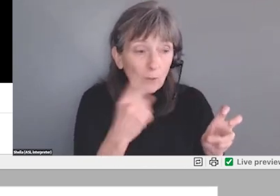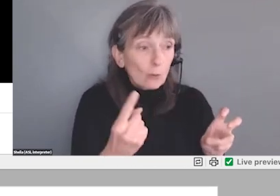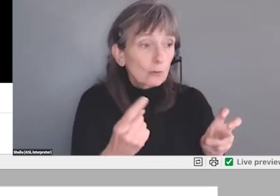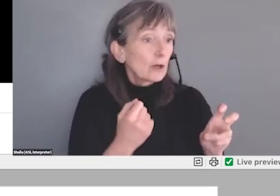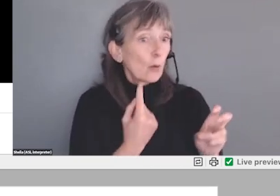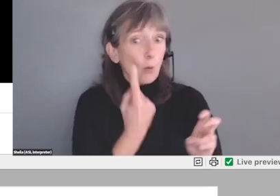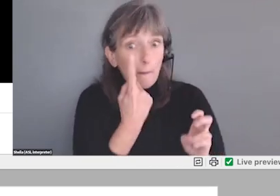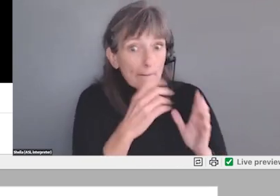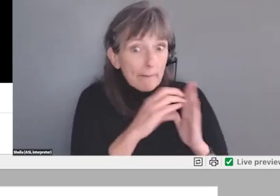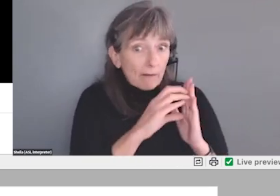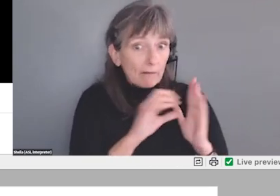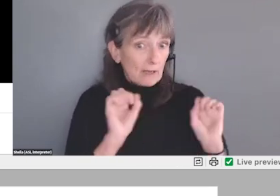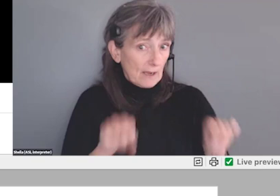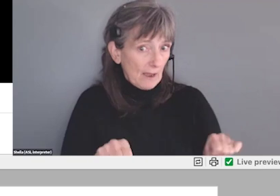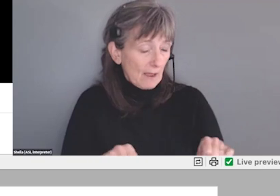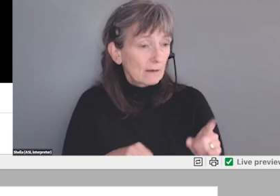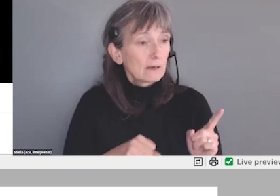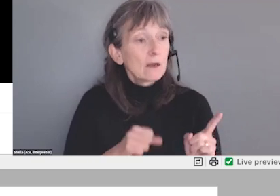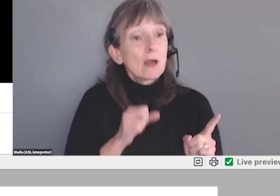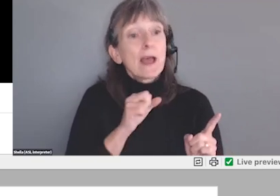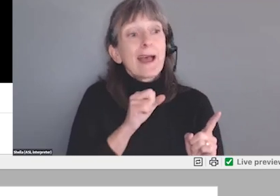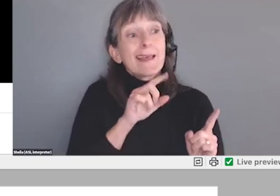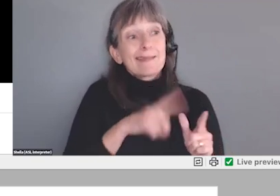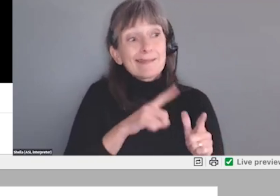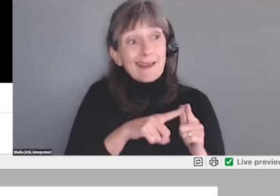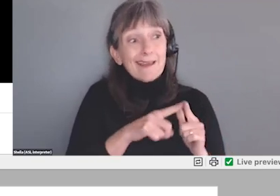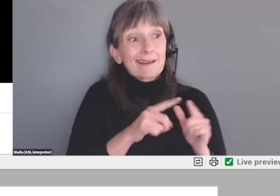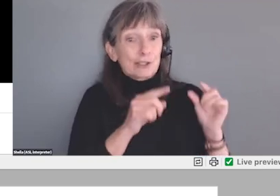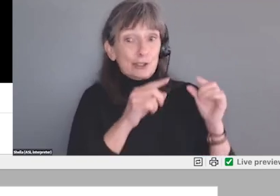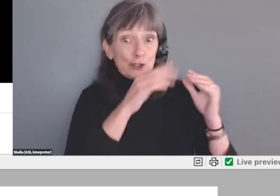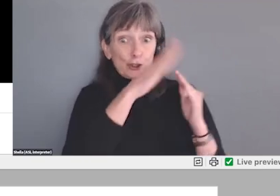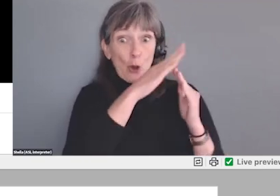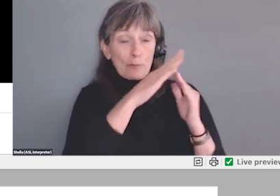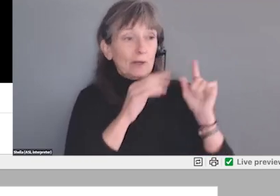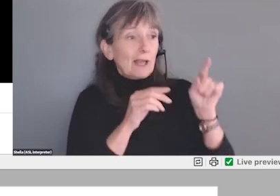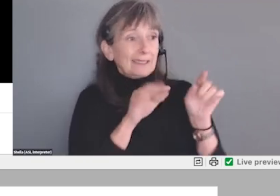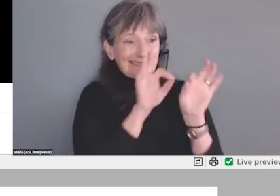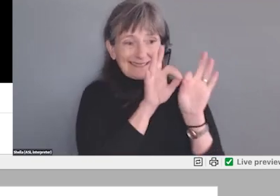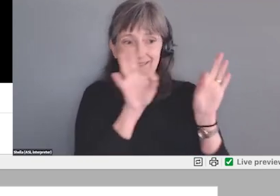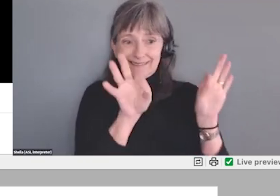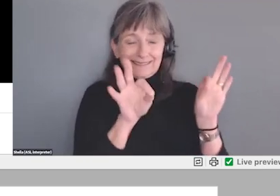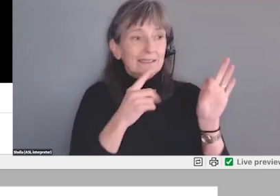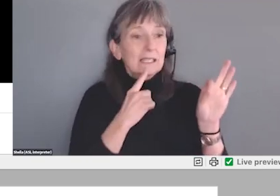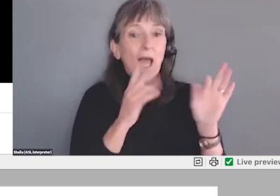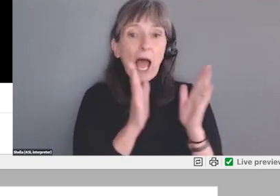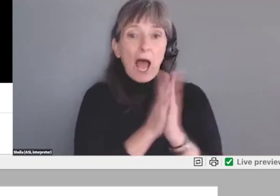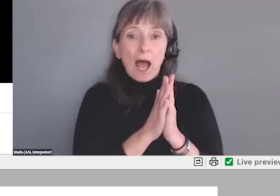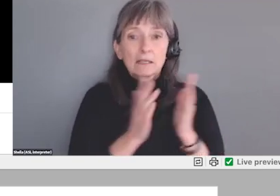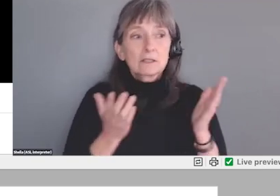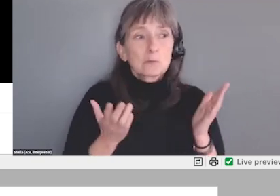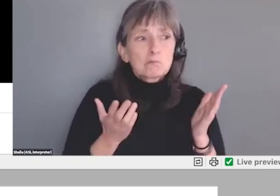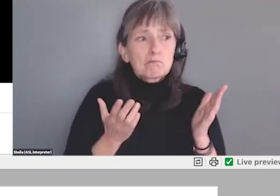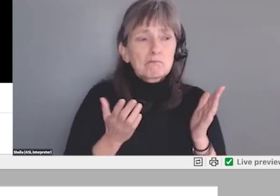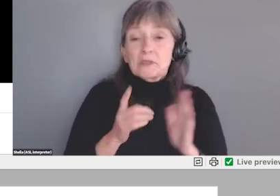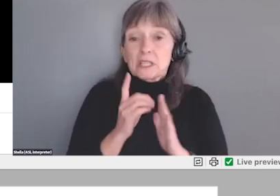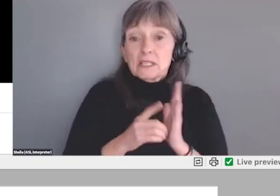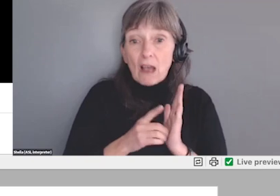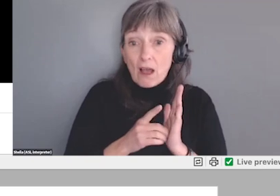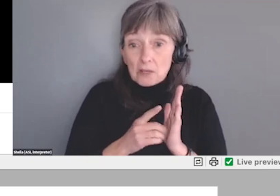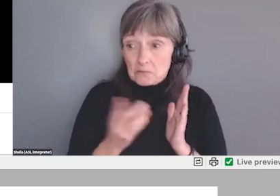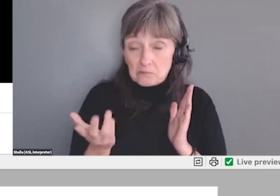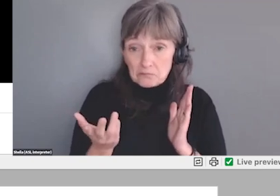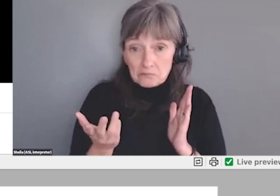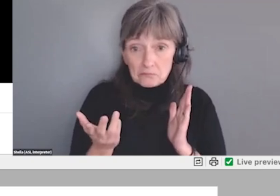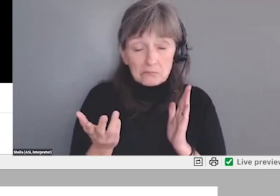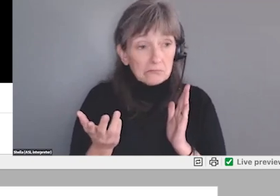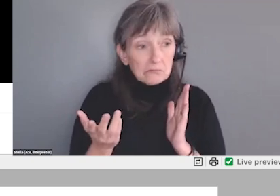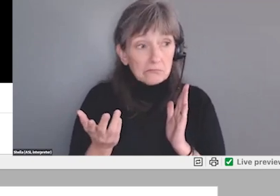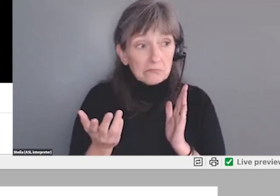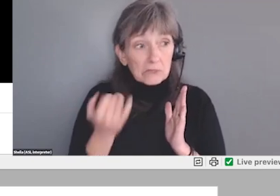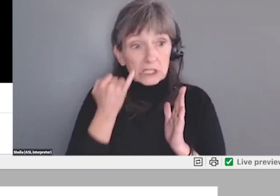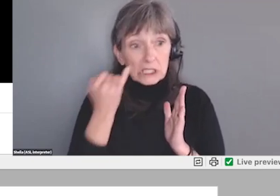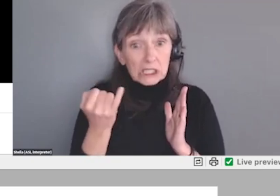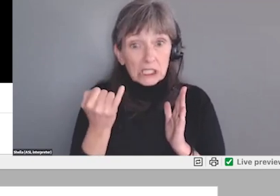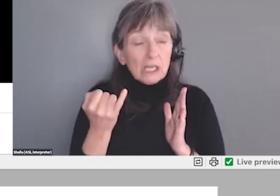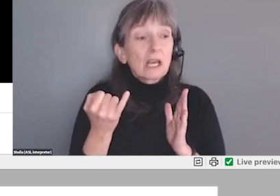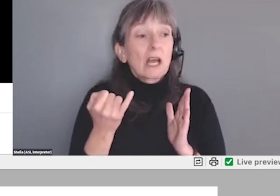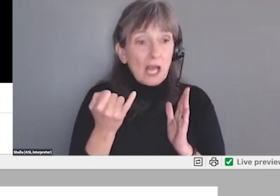And then design prompts added that will then display in the PDF of this book. That is going